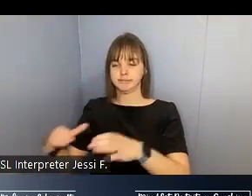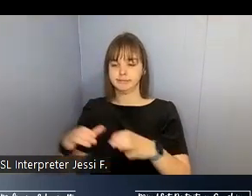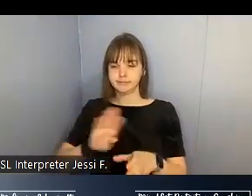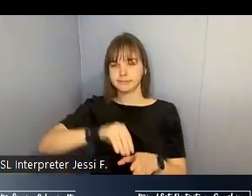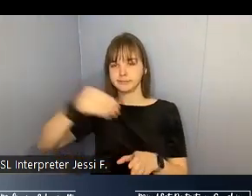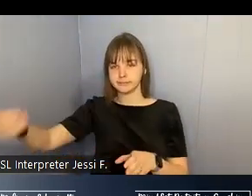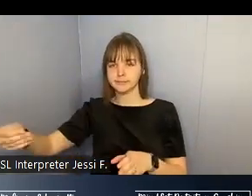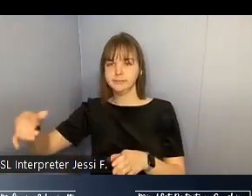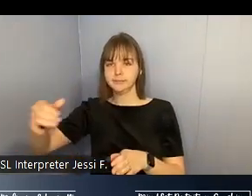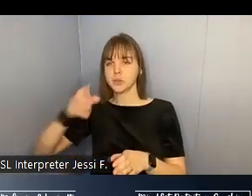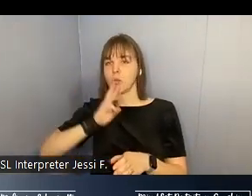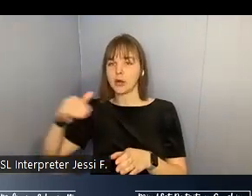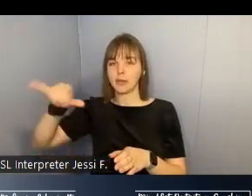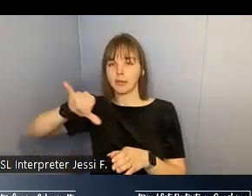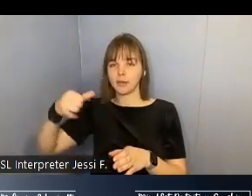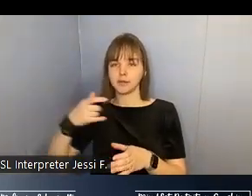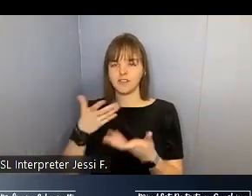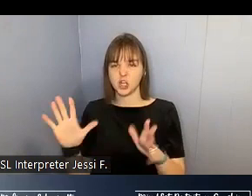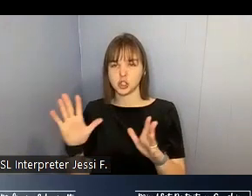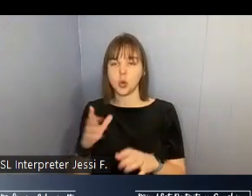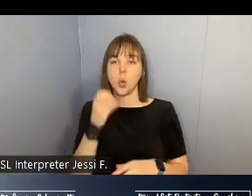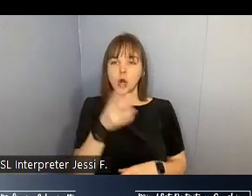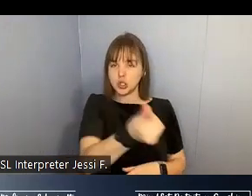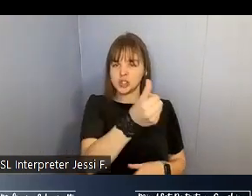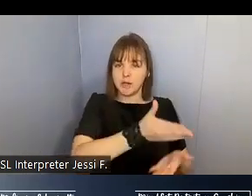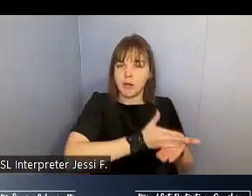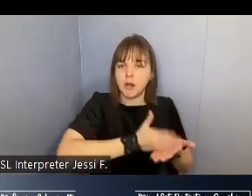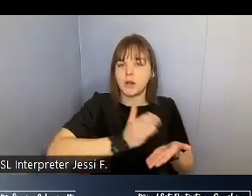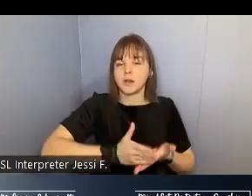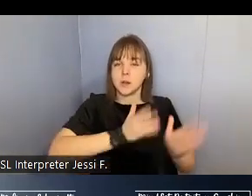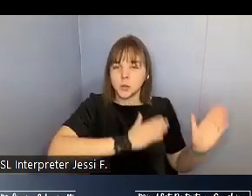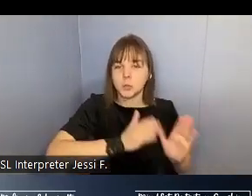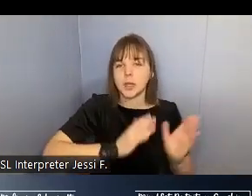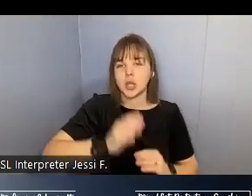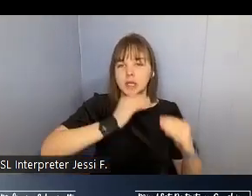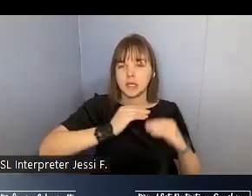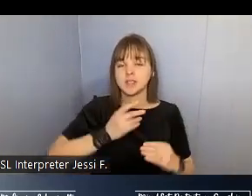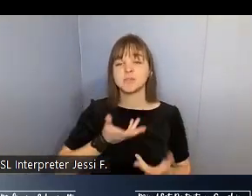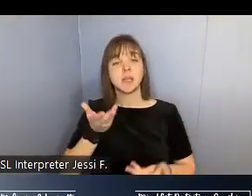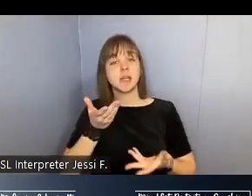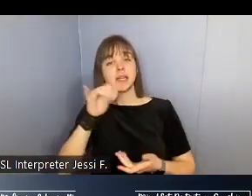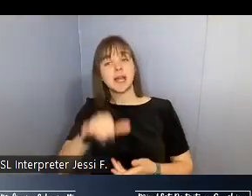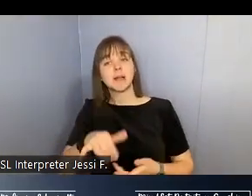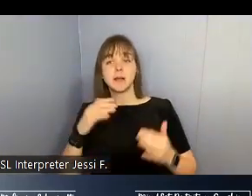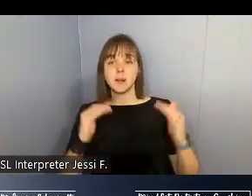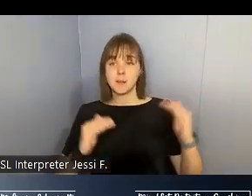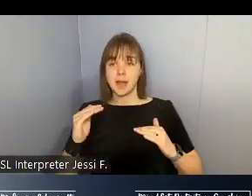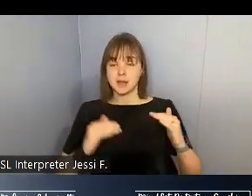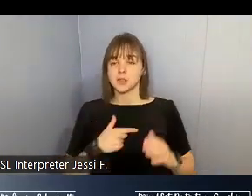And are your meals balanced? Do you have some sort of lean protein, a little bit of good healthy complex carbohydrates?